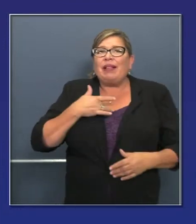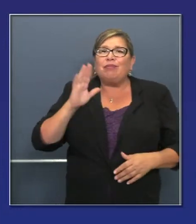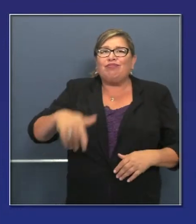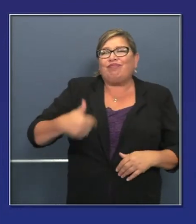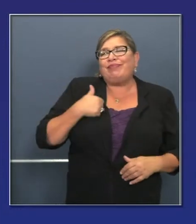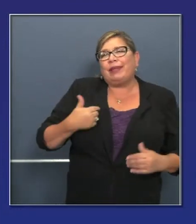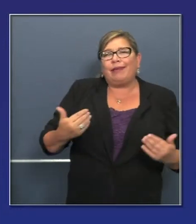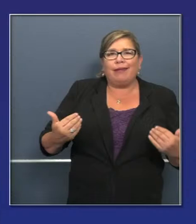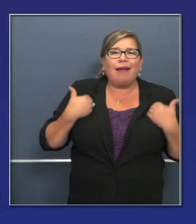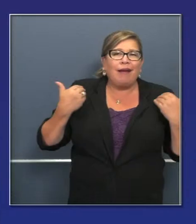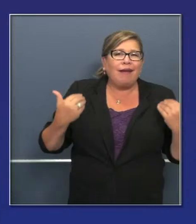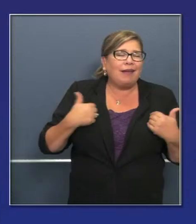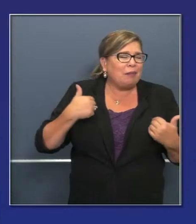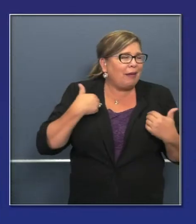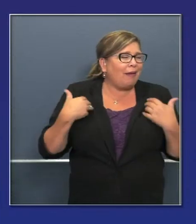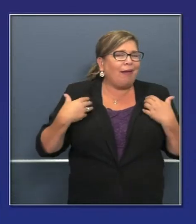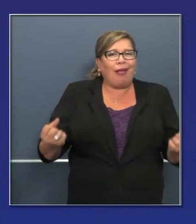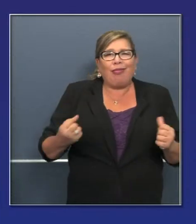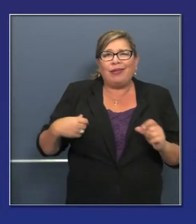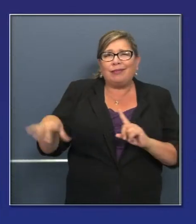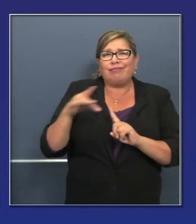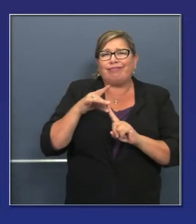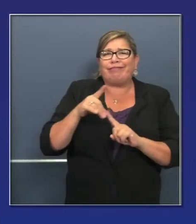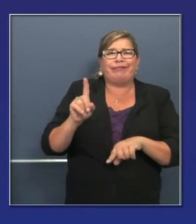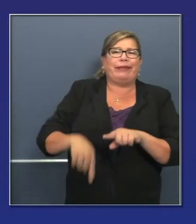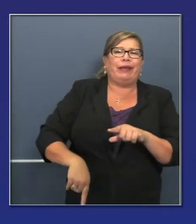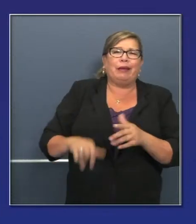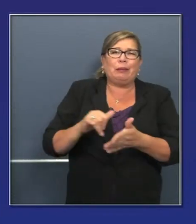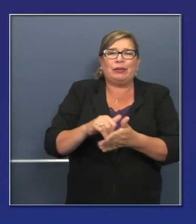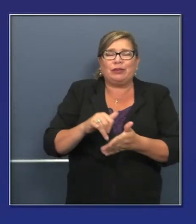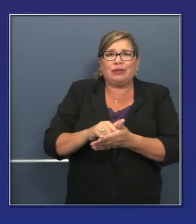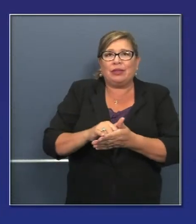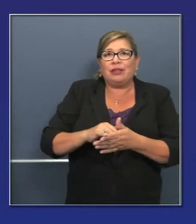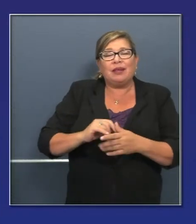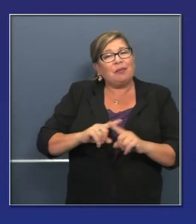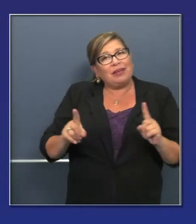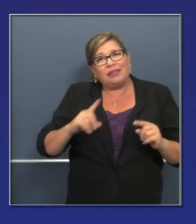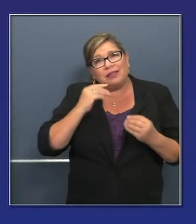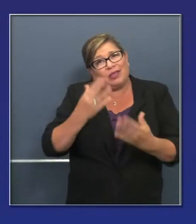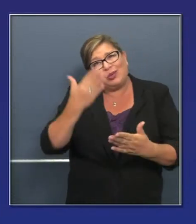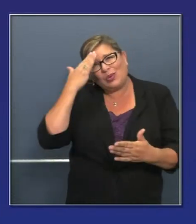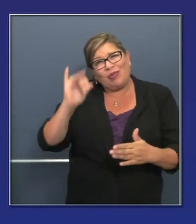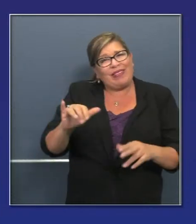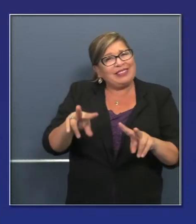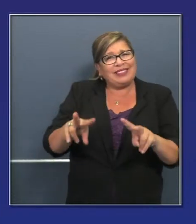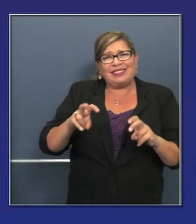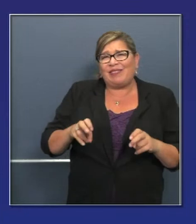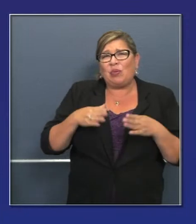more invincible but respectfully often that can be a selfish mindset and I say that not to be